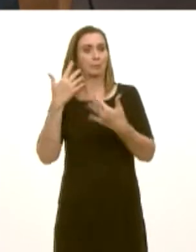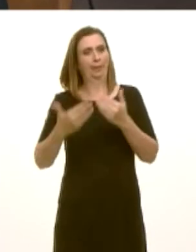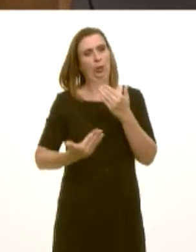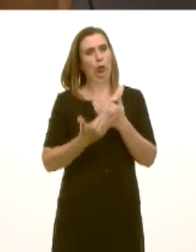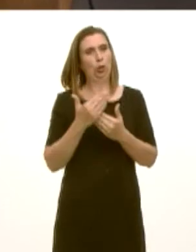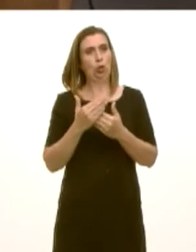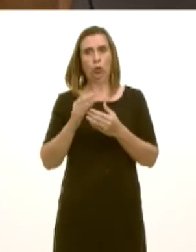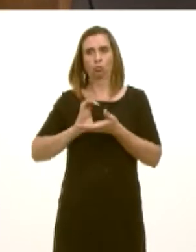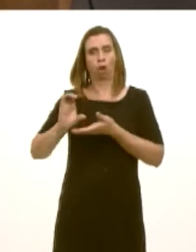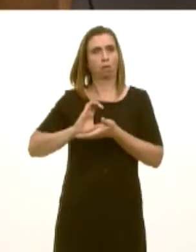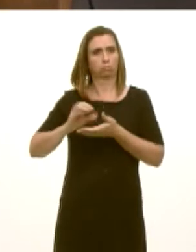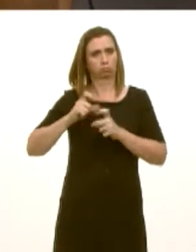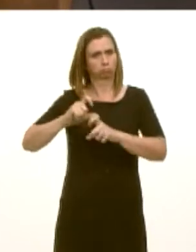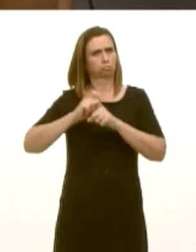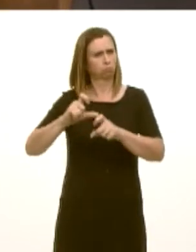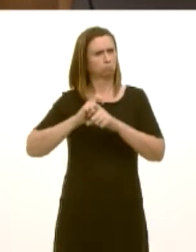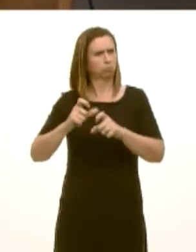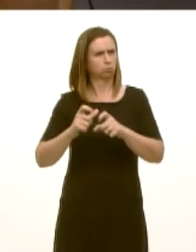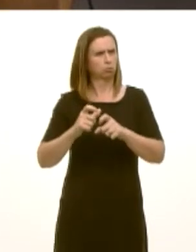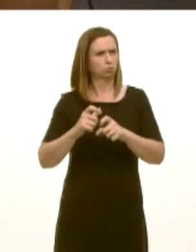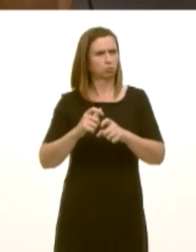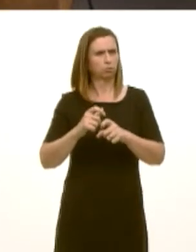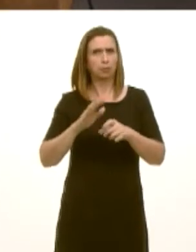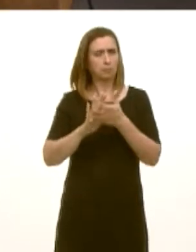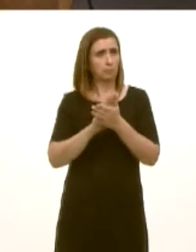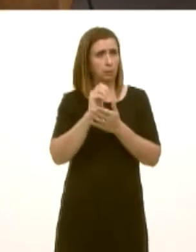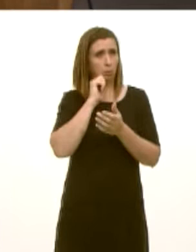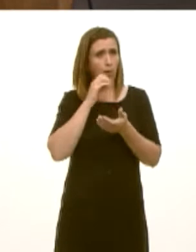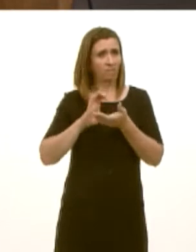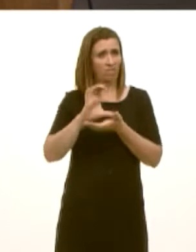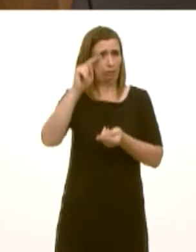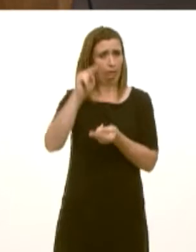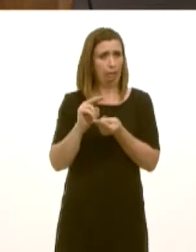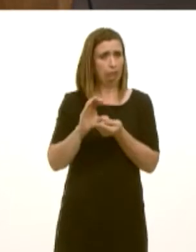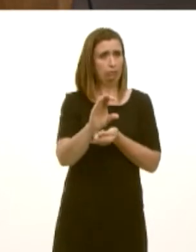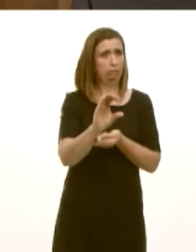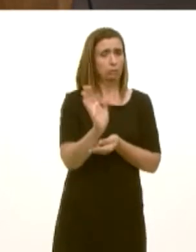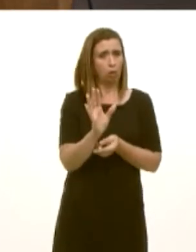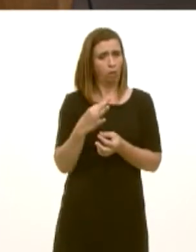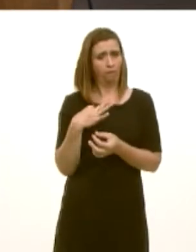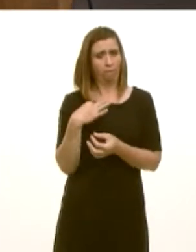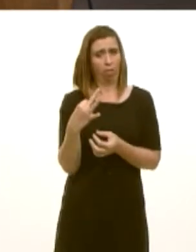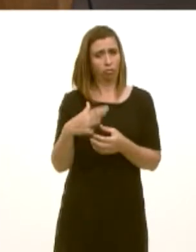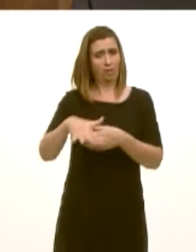Thereís no intention for the new arrangements to lead to a reduction in the funding available for voluntary environmental schemes.